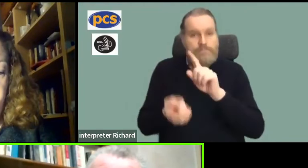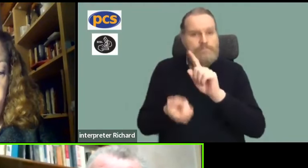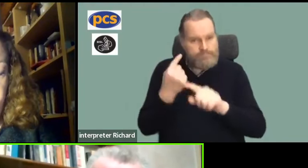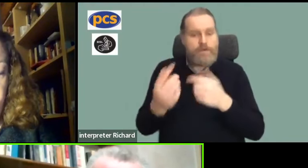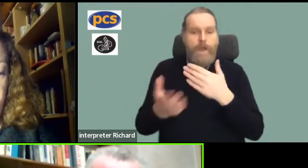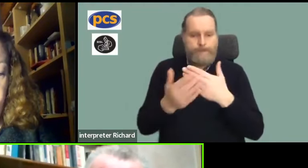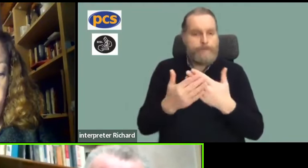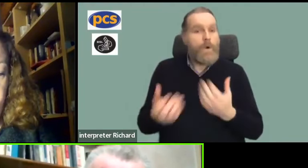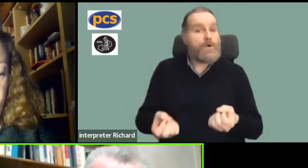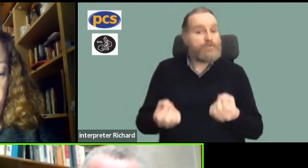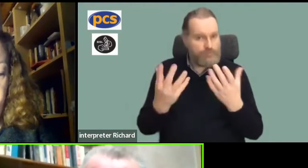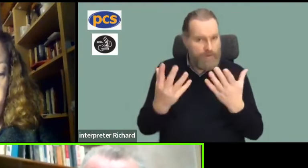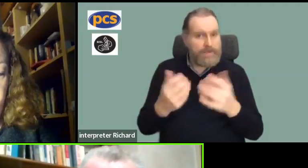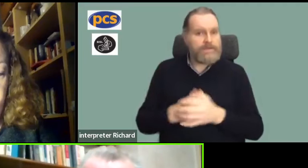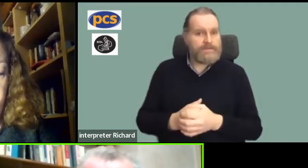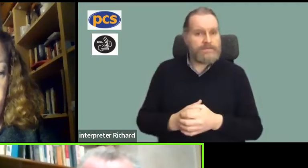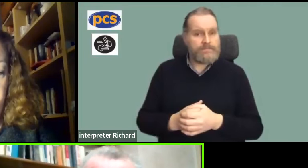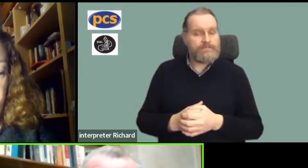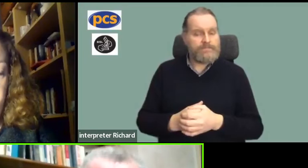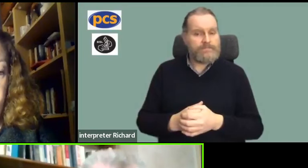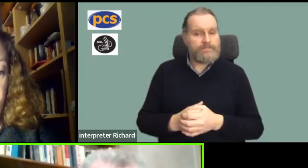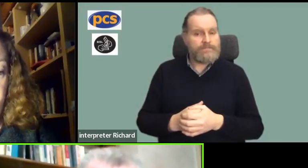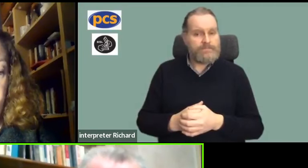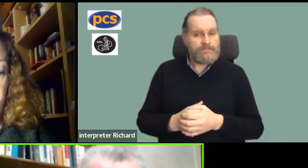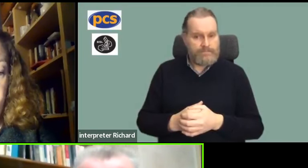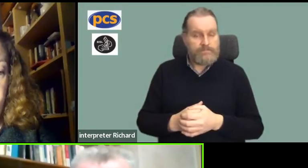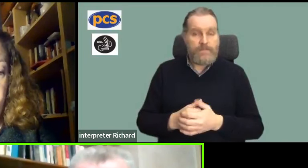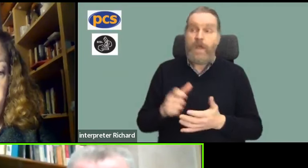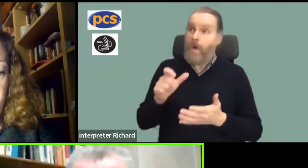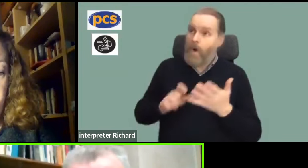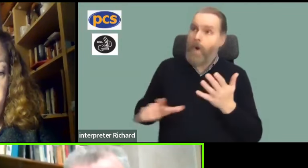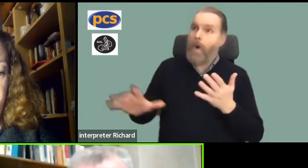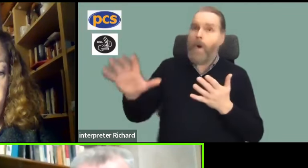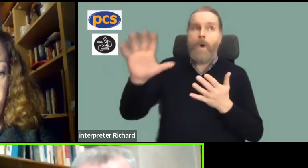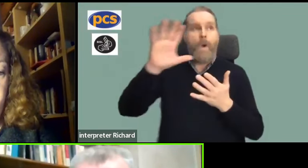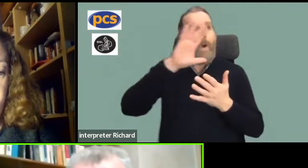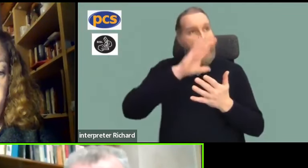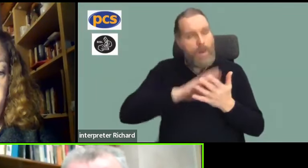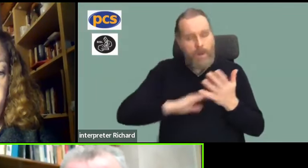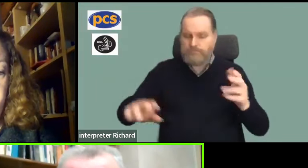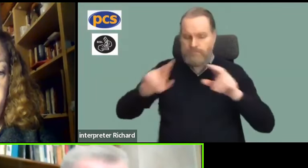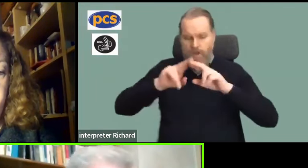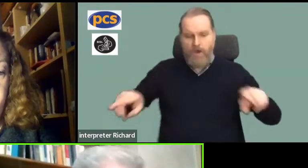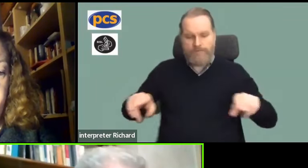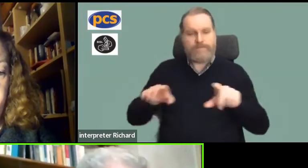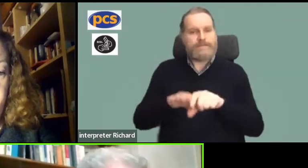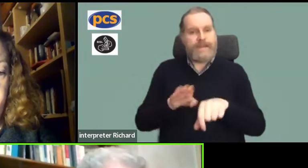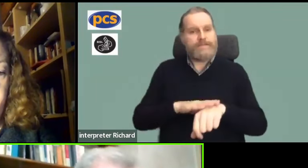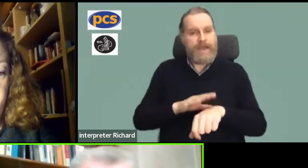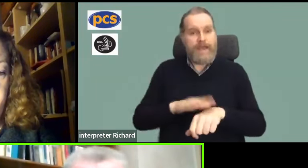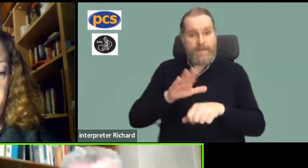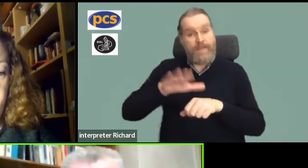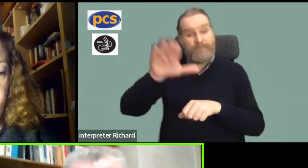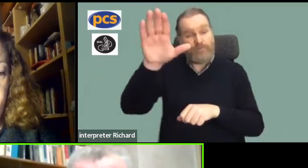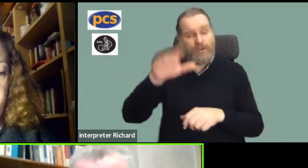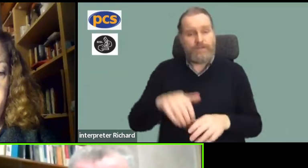Pcs members being called out on targeted sustained action. But we will But we will reach the point also where we will need to get all members out on strike to show the United